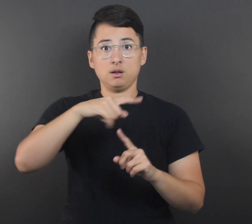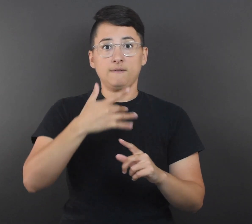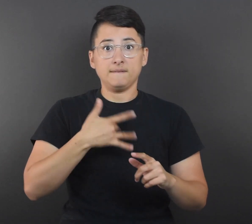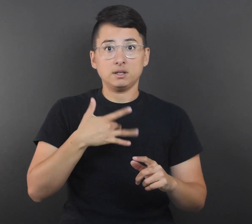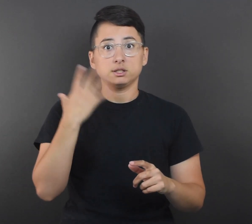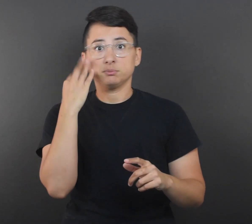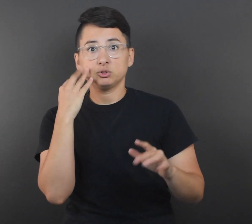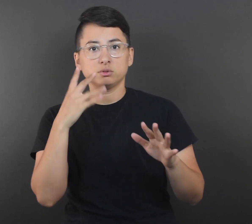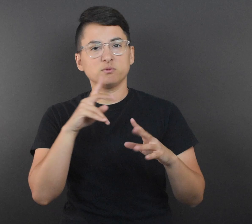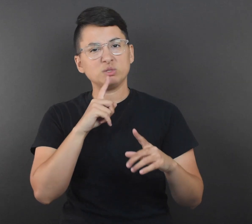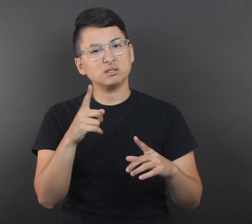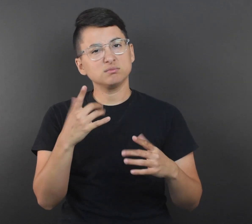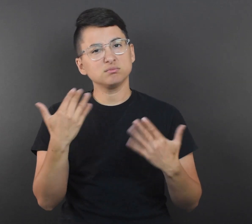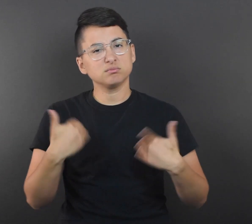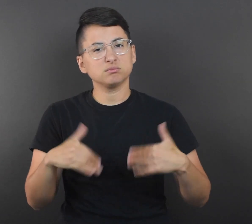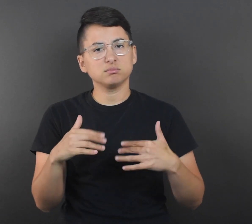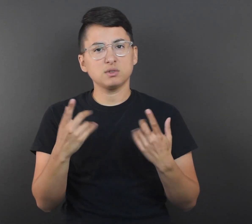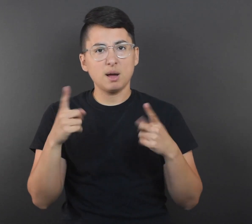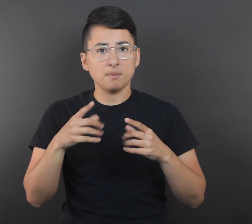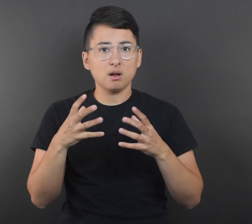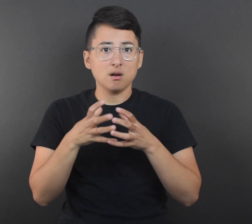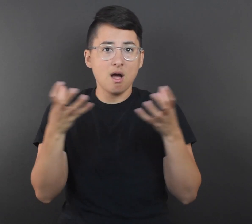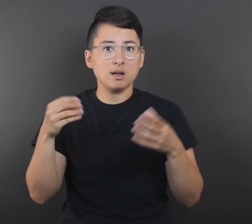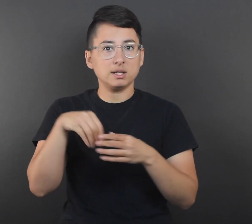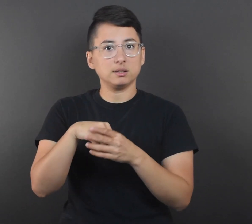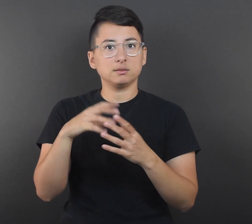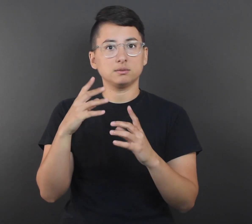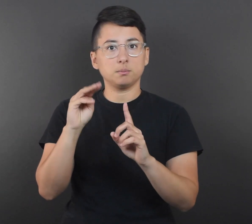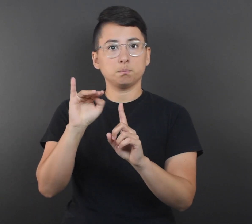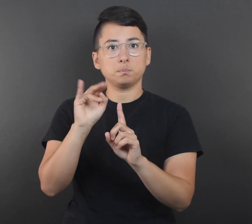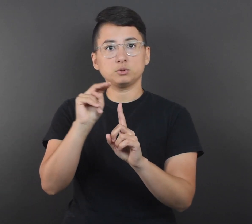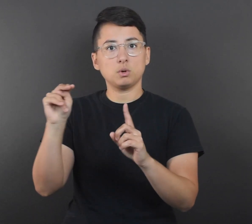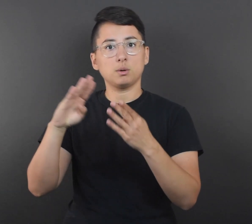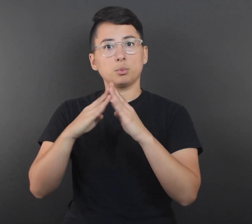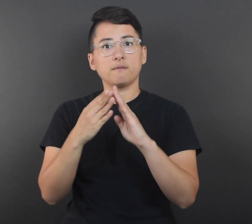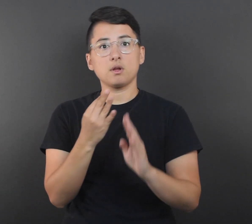due to the long history of trauma and abuse from the medical and public health community.